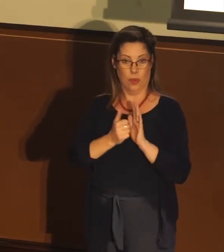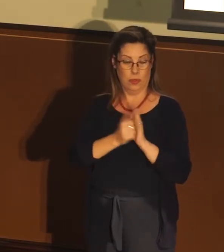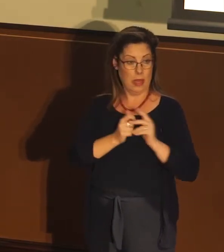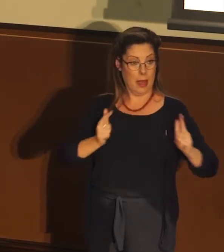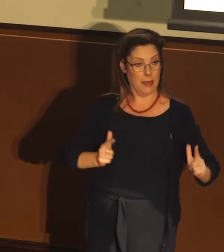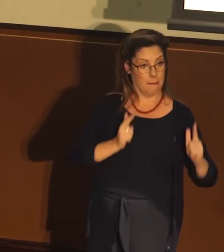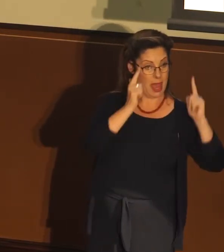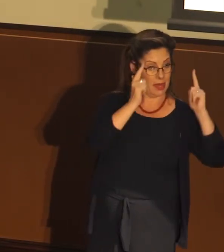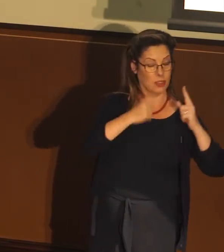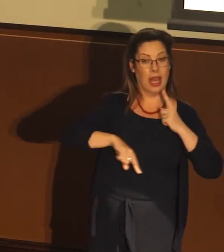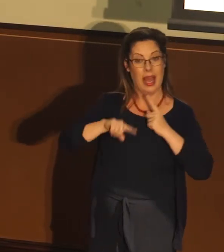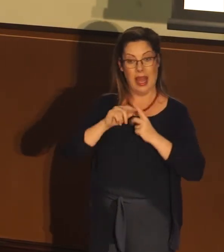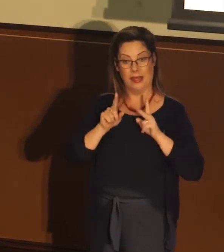in every one of those stores was female.